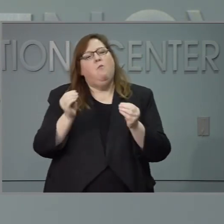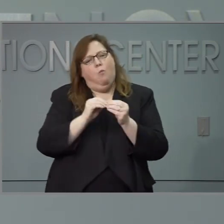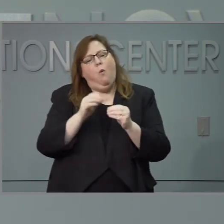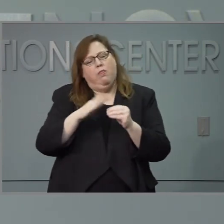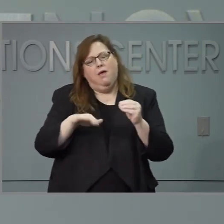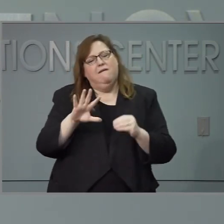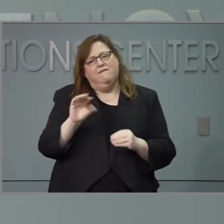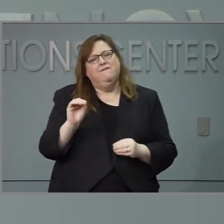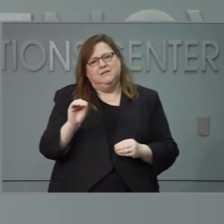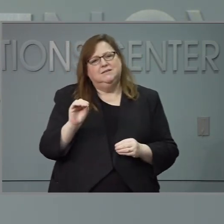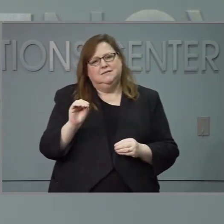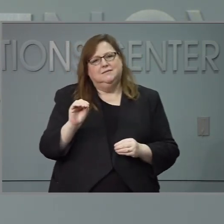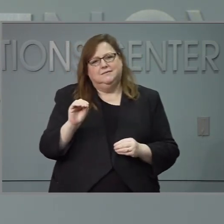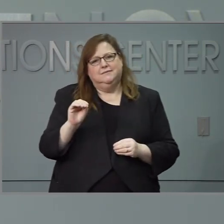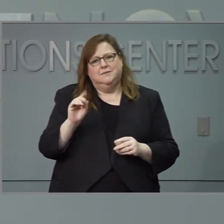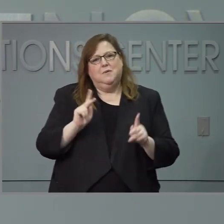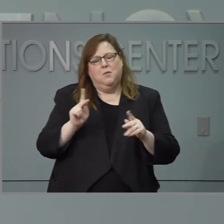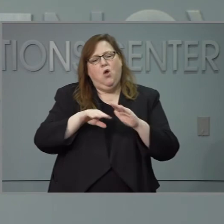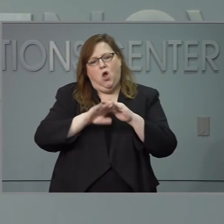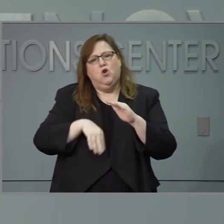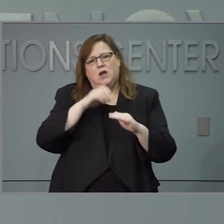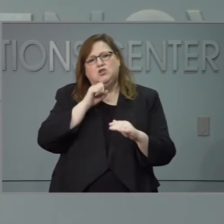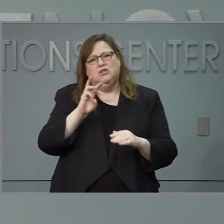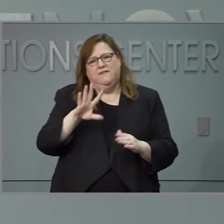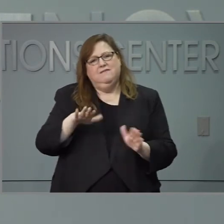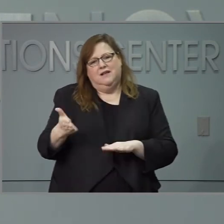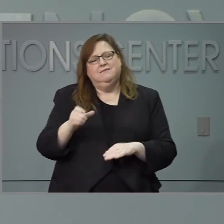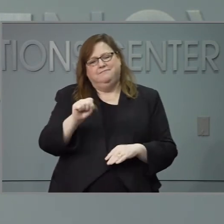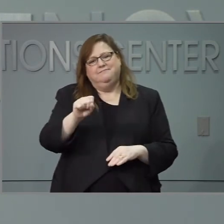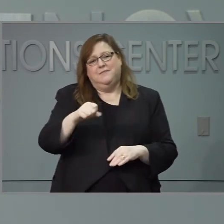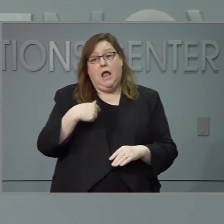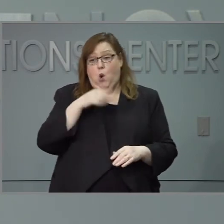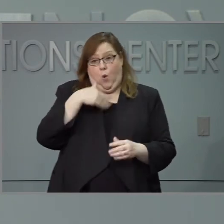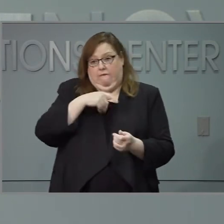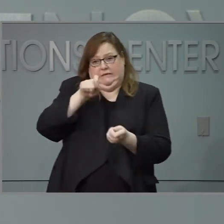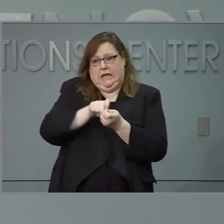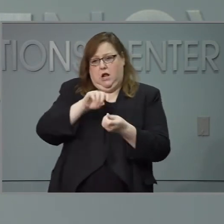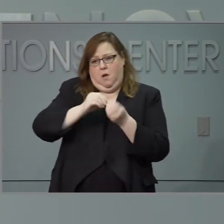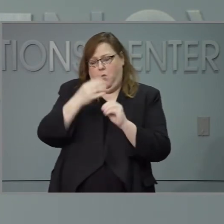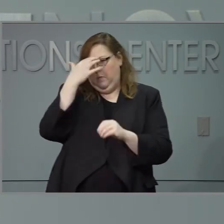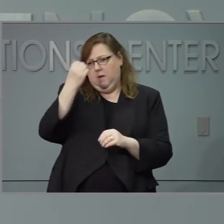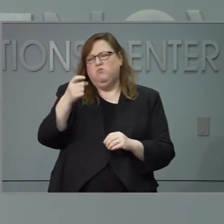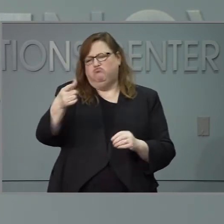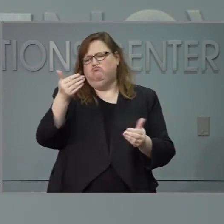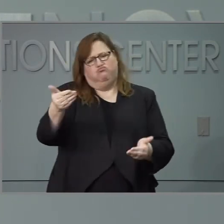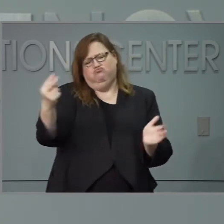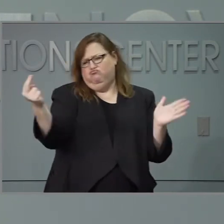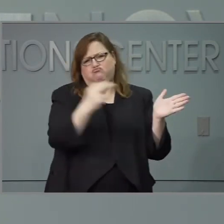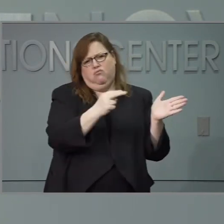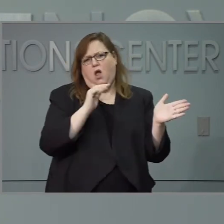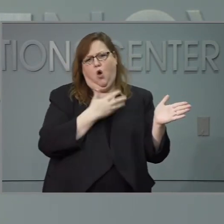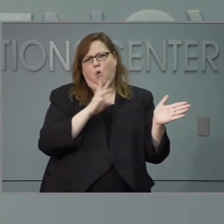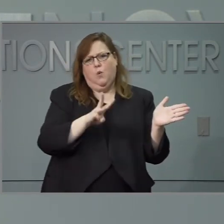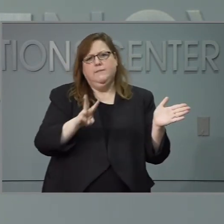EMPRESAS QUE DEJAN DE FUNCIONAR, NO SABEN QUÉ HACER, ESTÁN VIENDO LO QUE HACE EL GOBIERNO, ESTA CIENCIA DE COVID ES INTERESANTE,